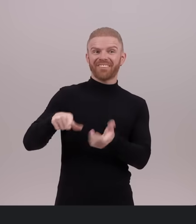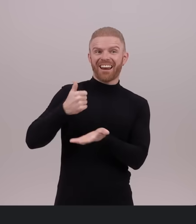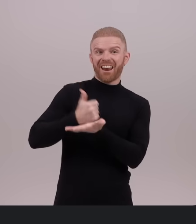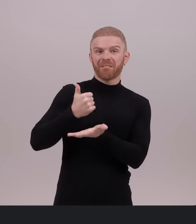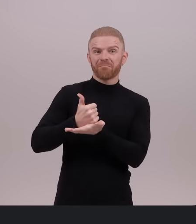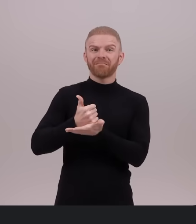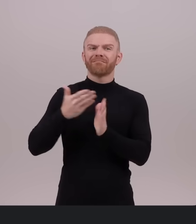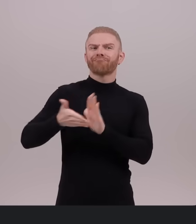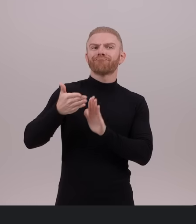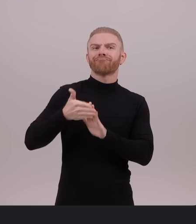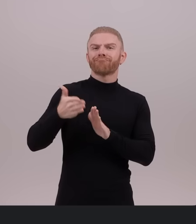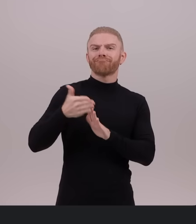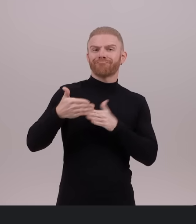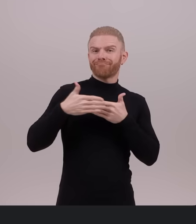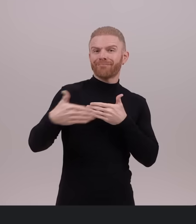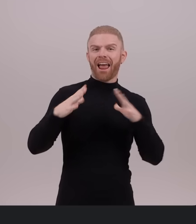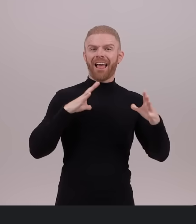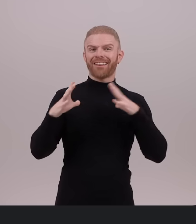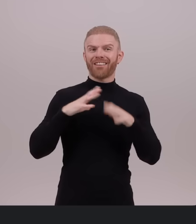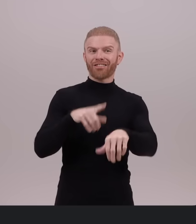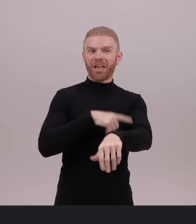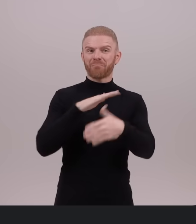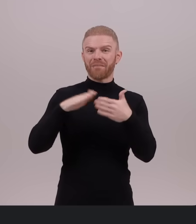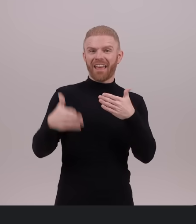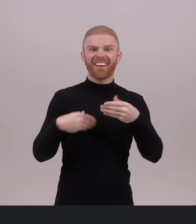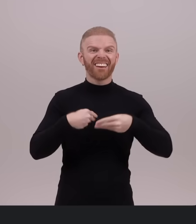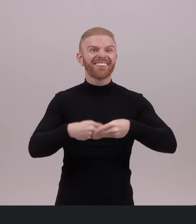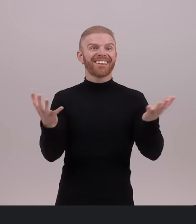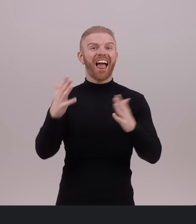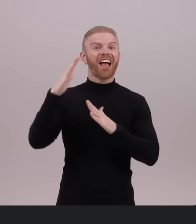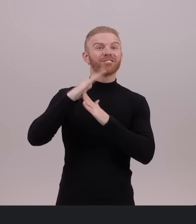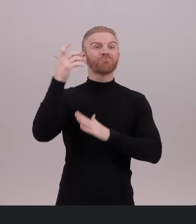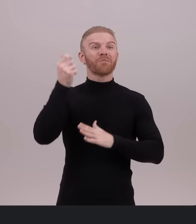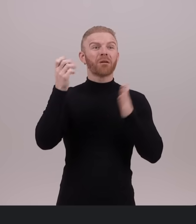we're giving Ultra subscribers $100 in bonus credits today.